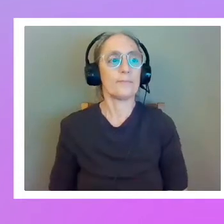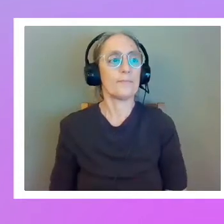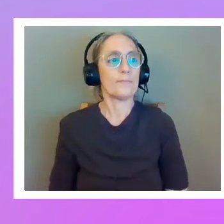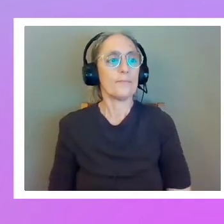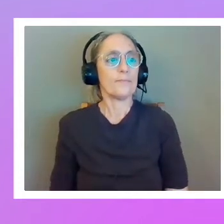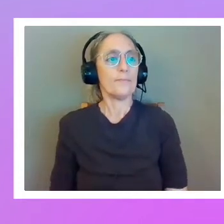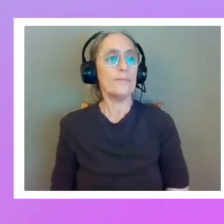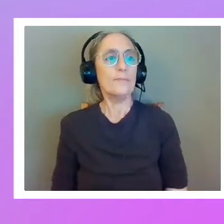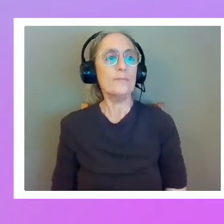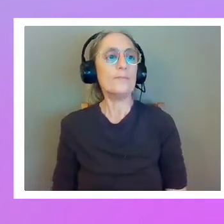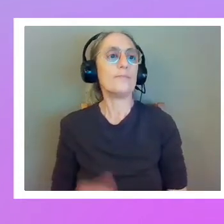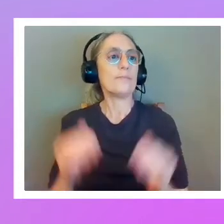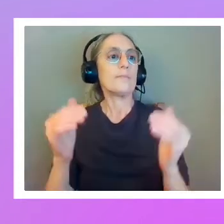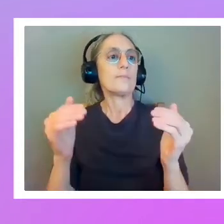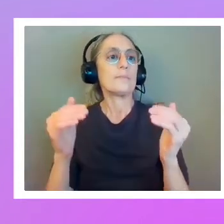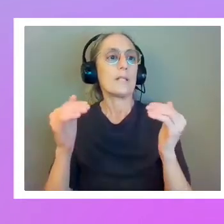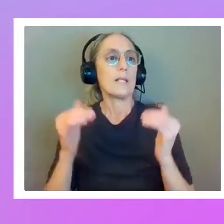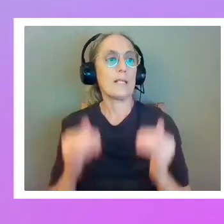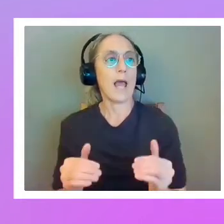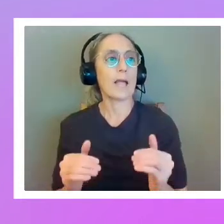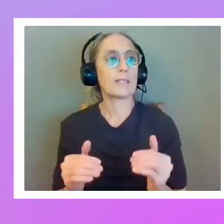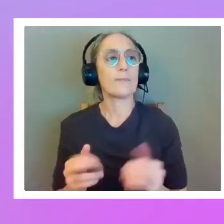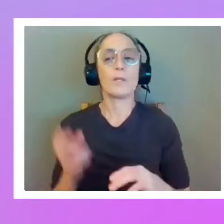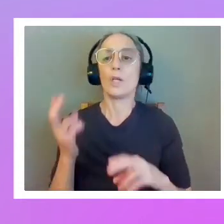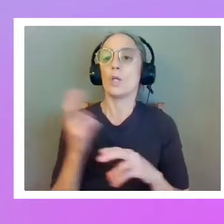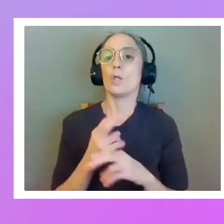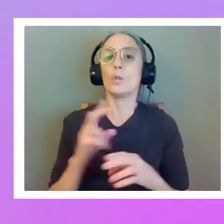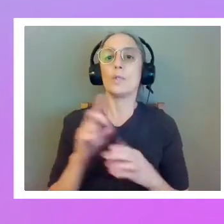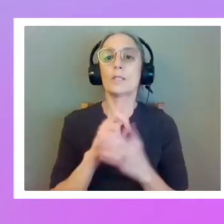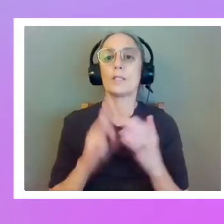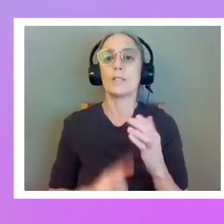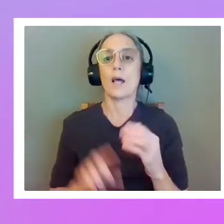Next use design annotations to help you